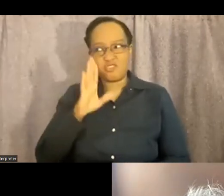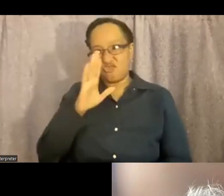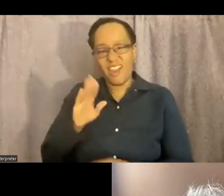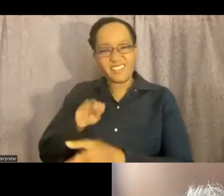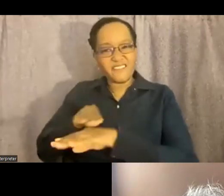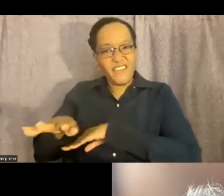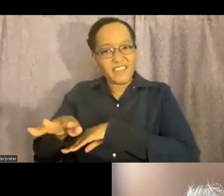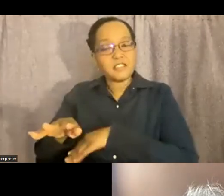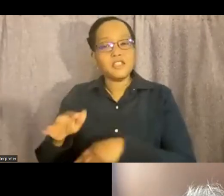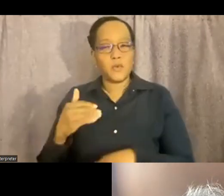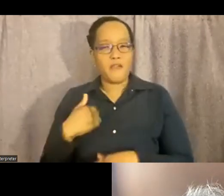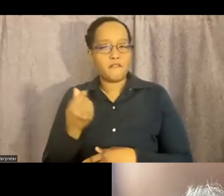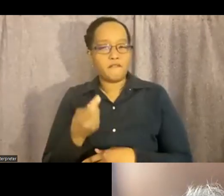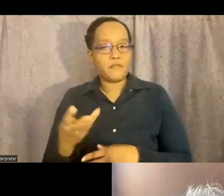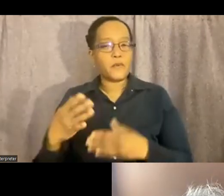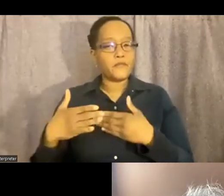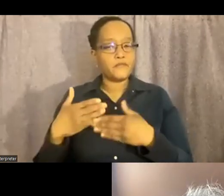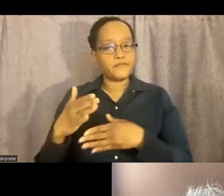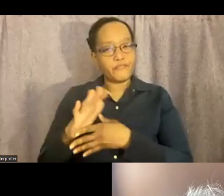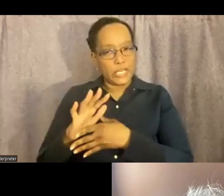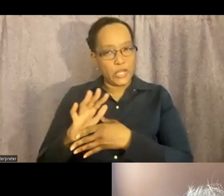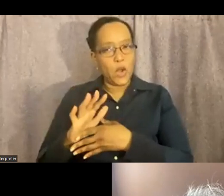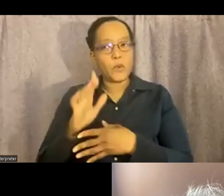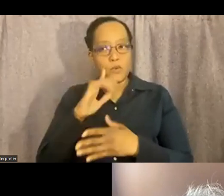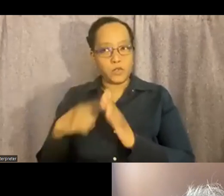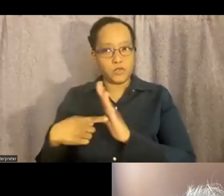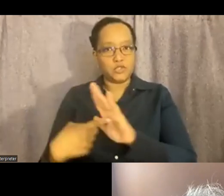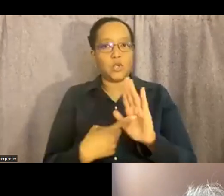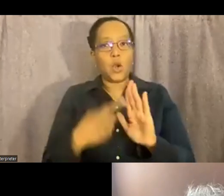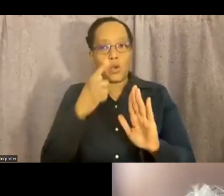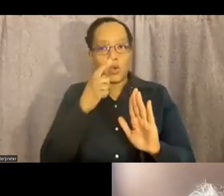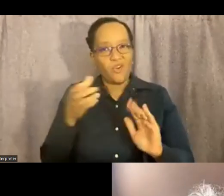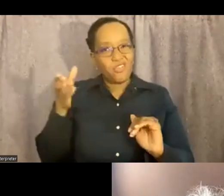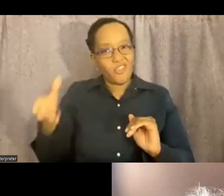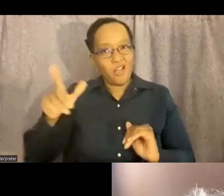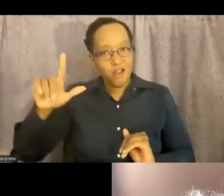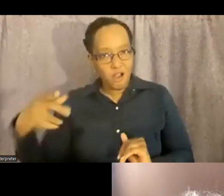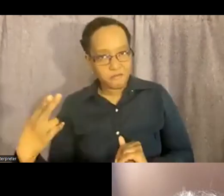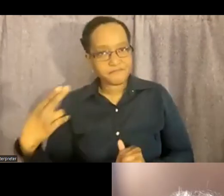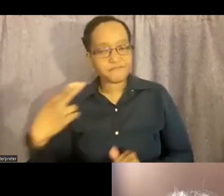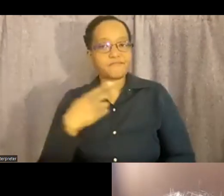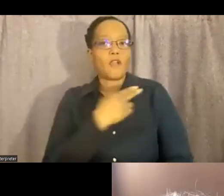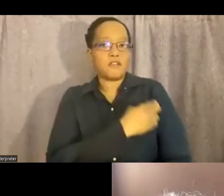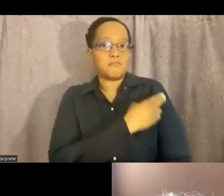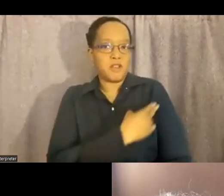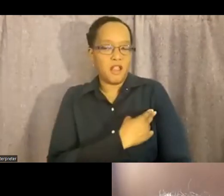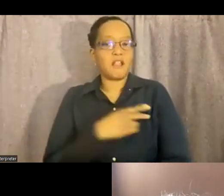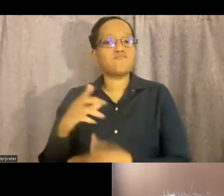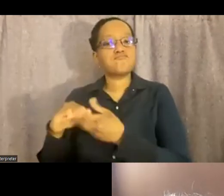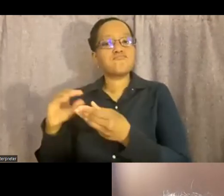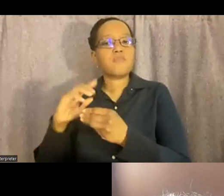of videos of people at Laguna Honda hospital talking about their experiences . Give me